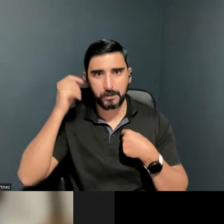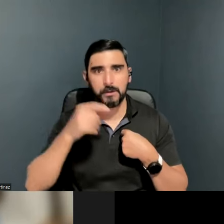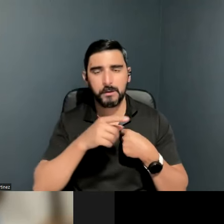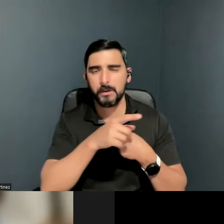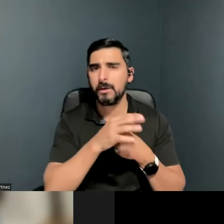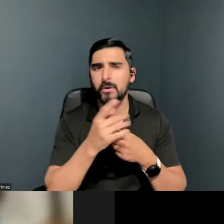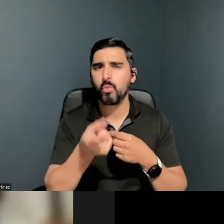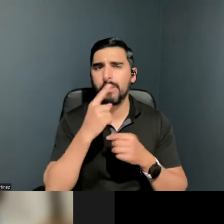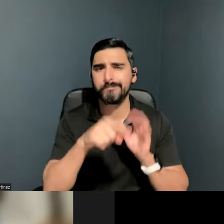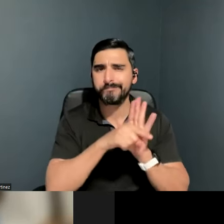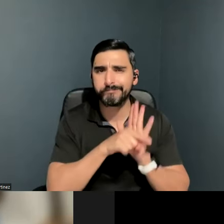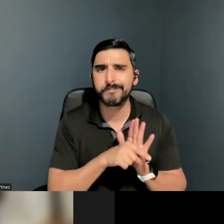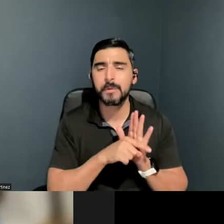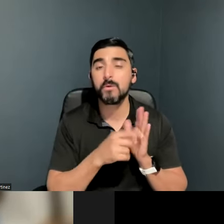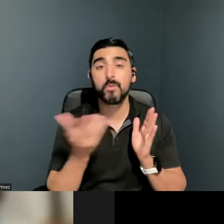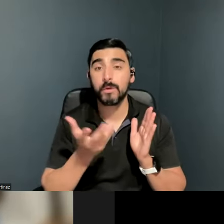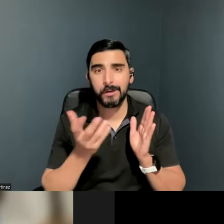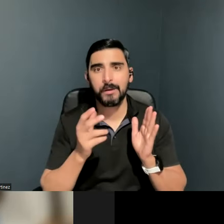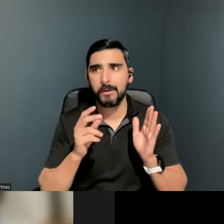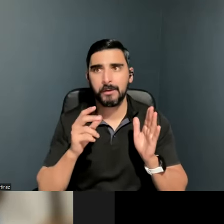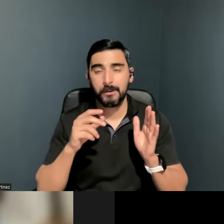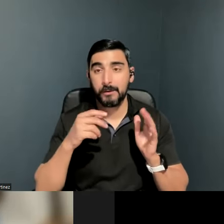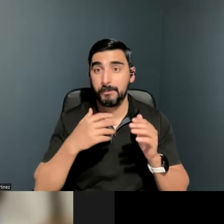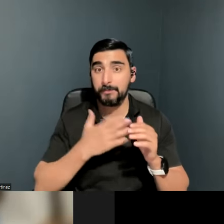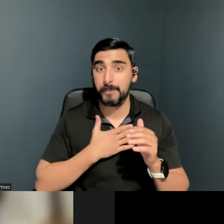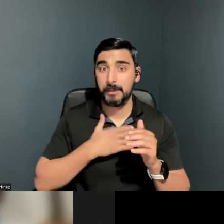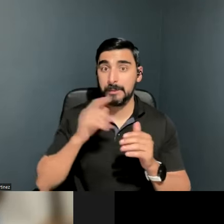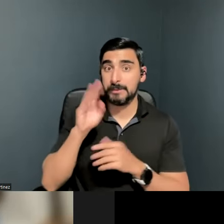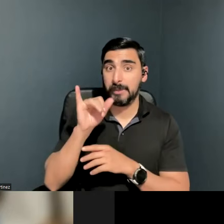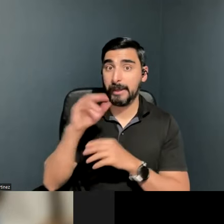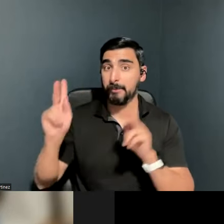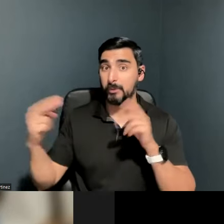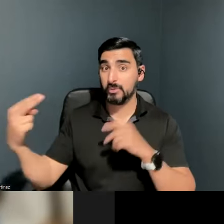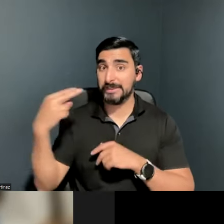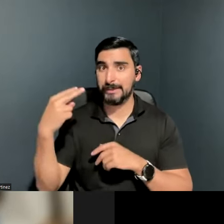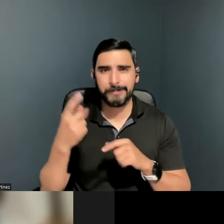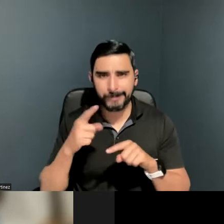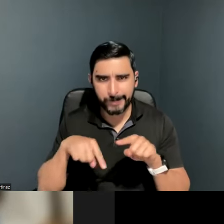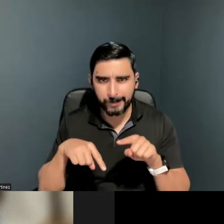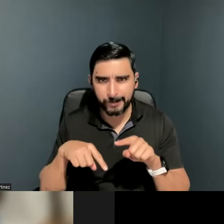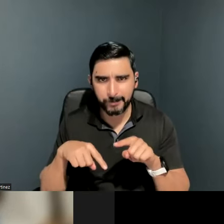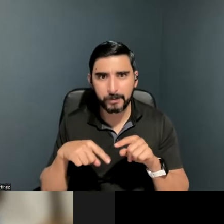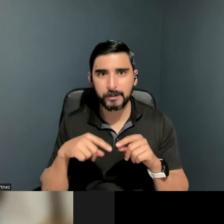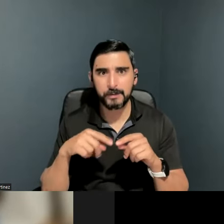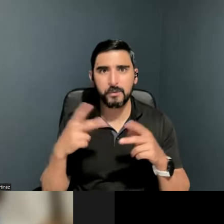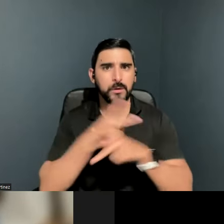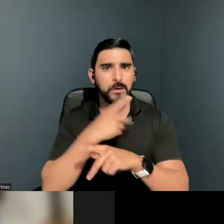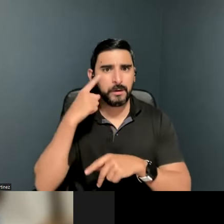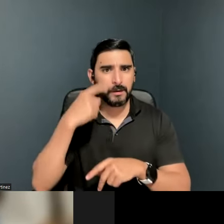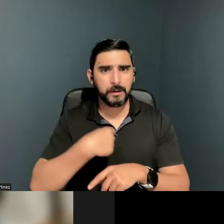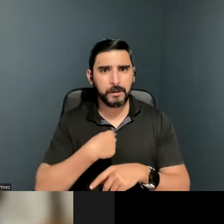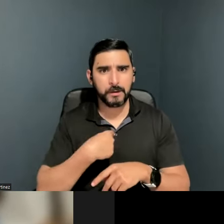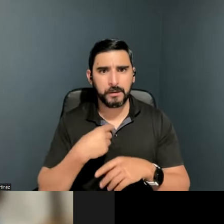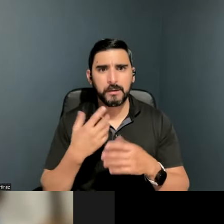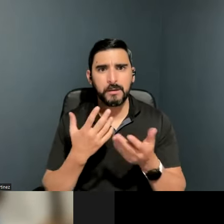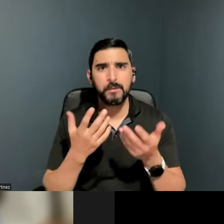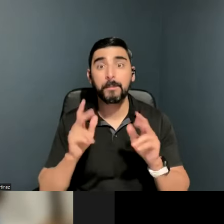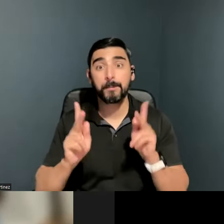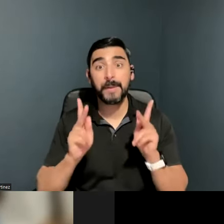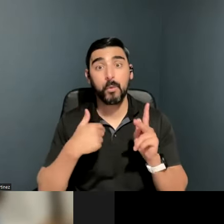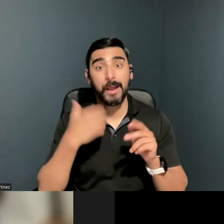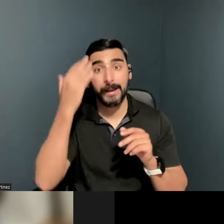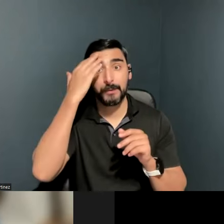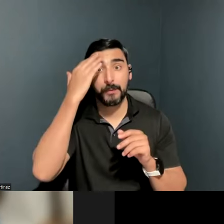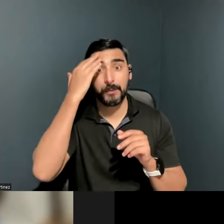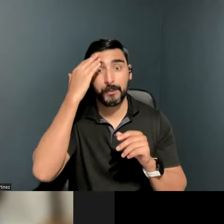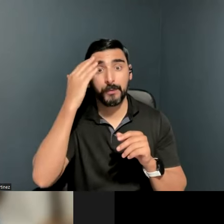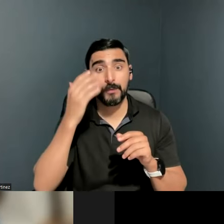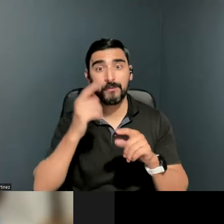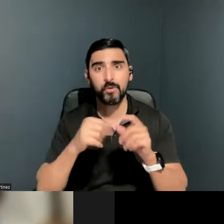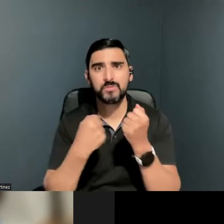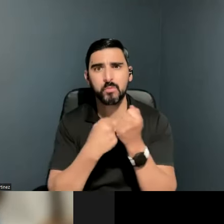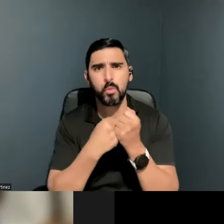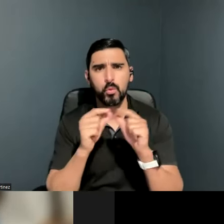unseen especially for me, a lot of the people that I know from support groups or whatnot,